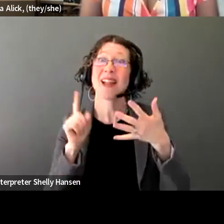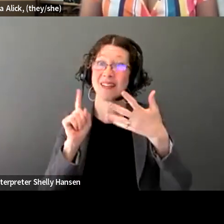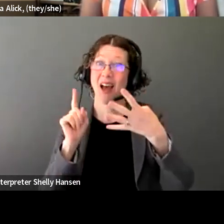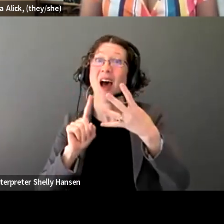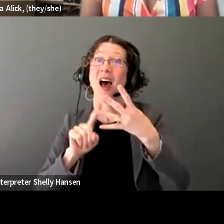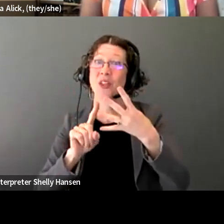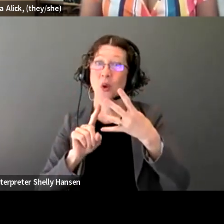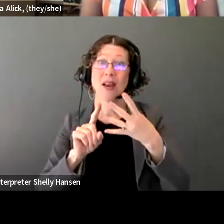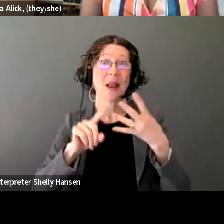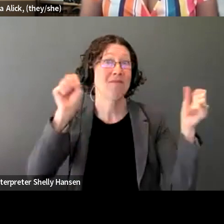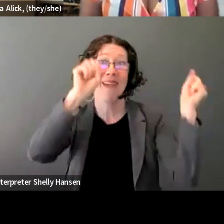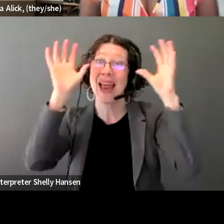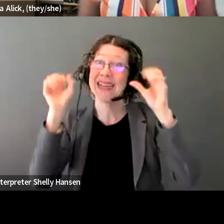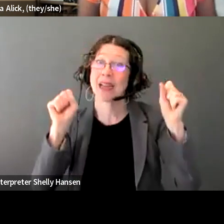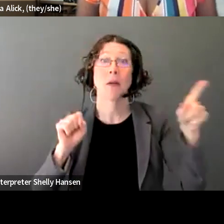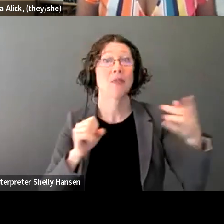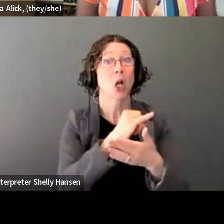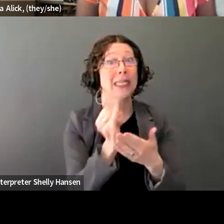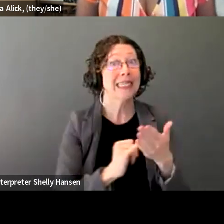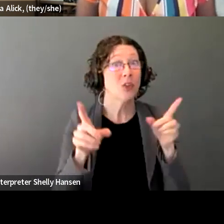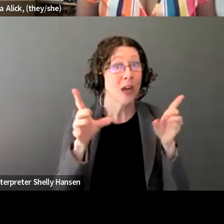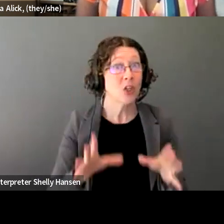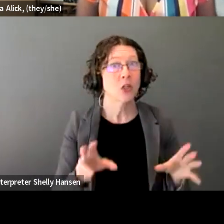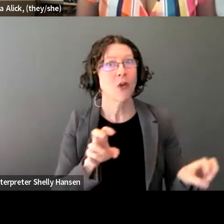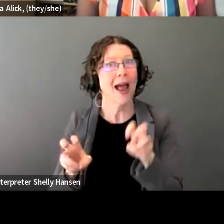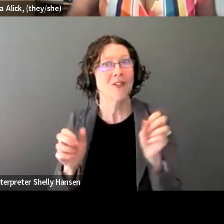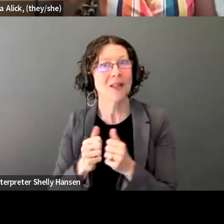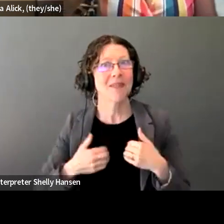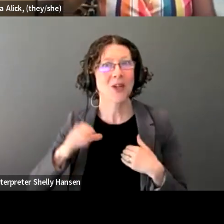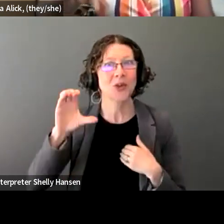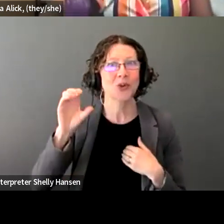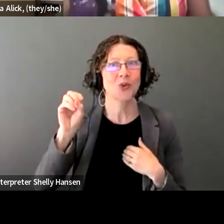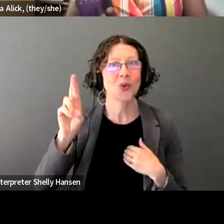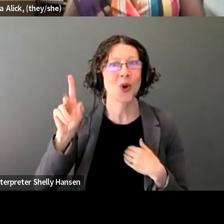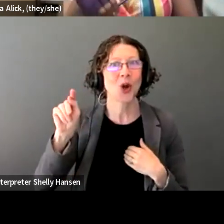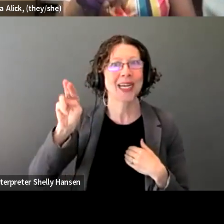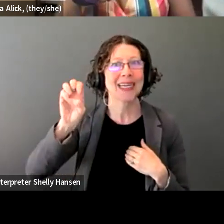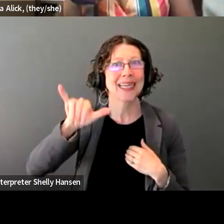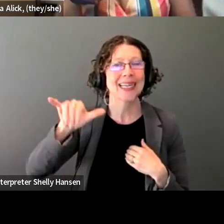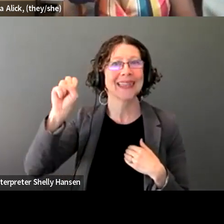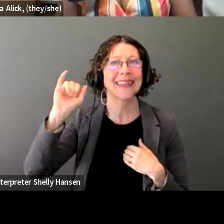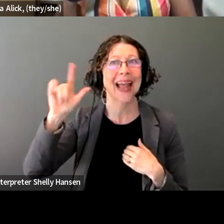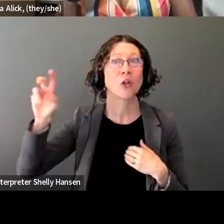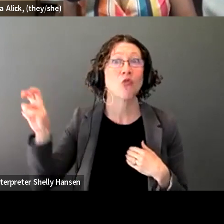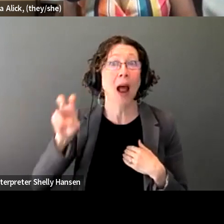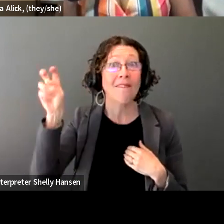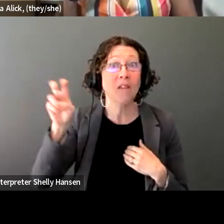The artistic director travelled with me; Courtney has travelled with me to Seattle so that I